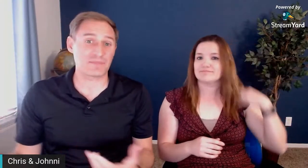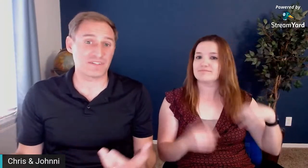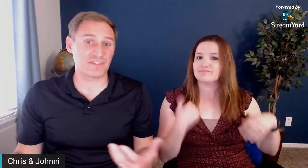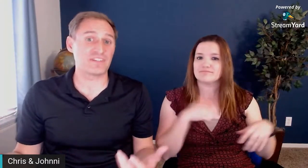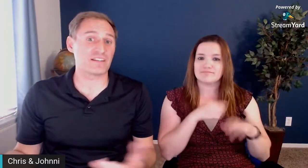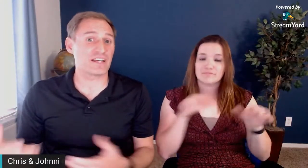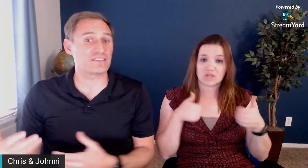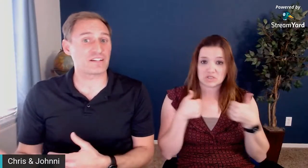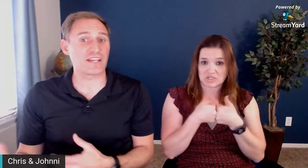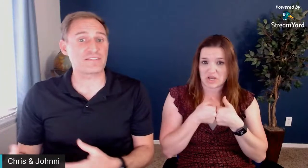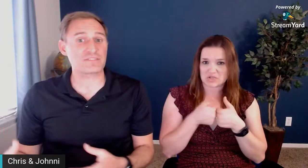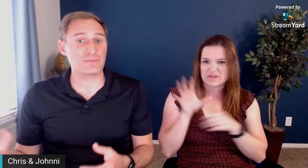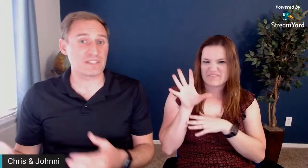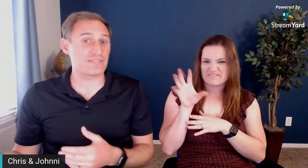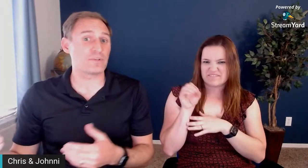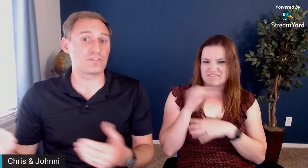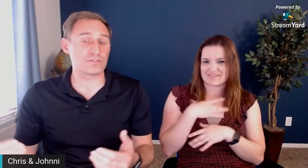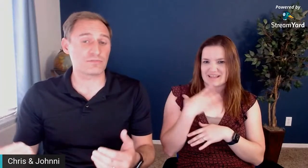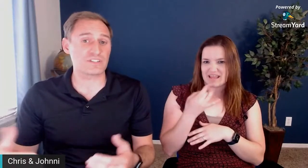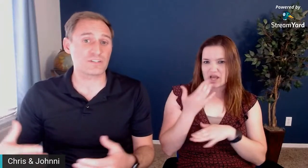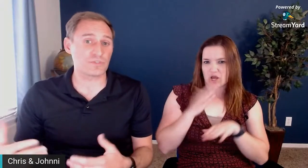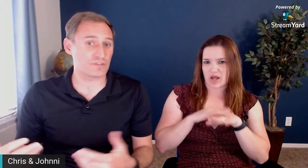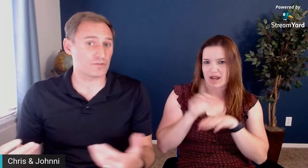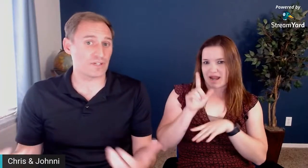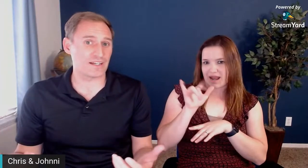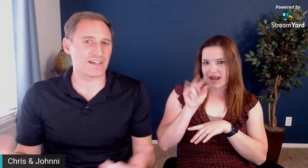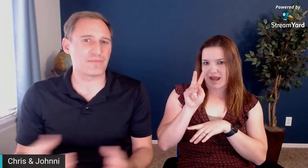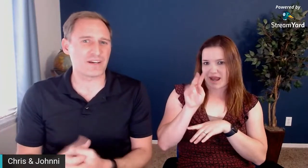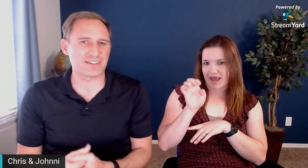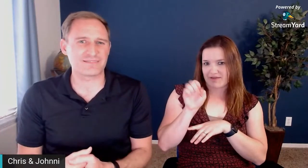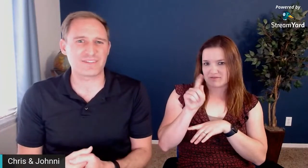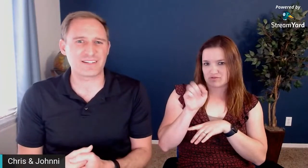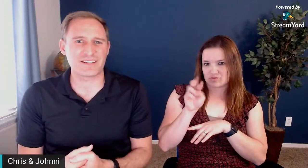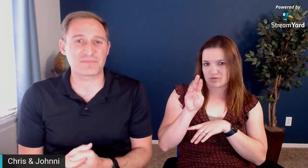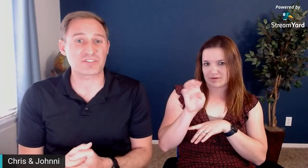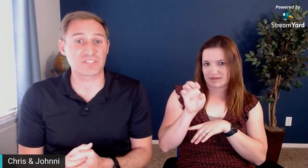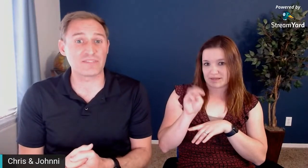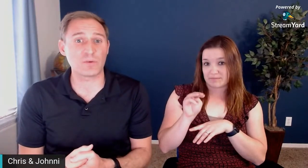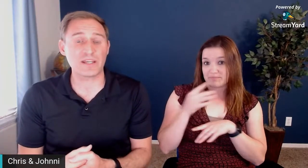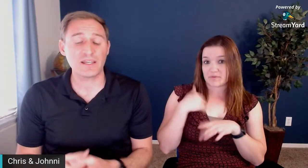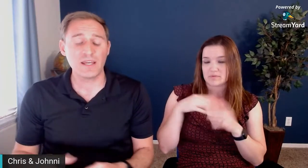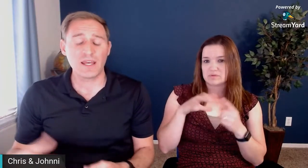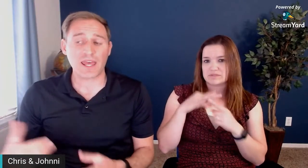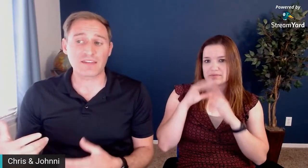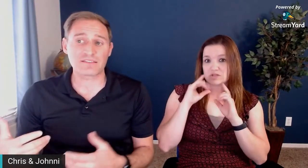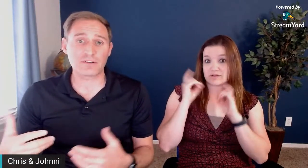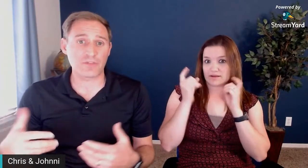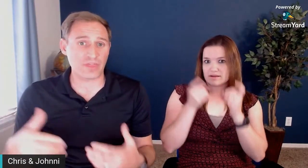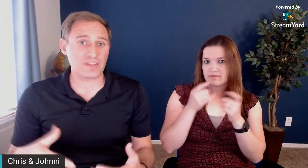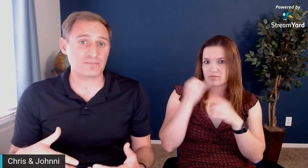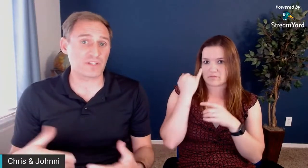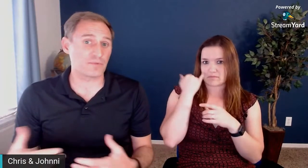to 50 likes on a live stream and if we do reach it we'll do a a special giveaway and so this week if